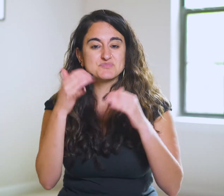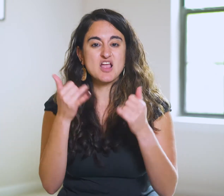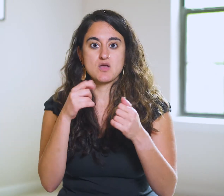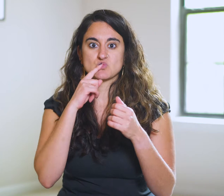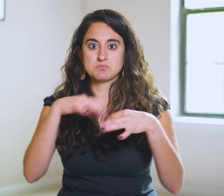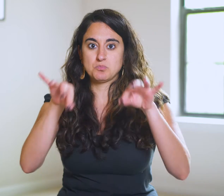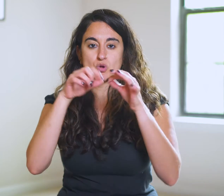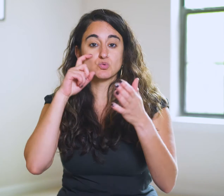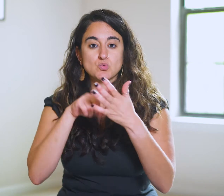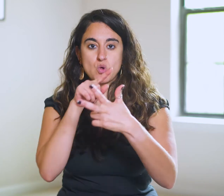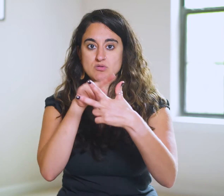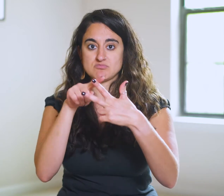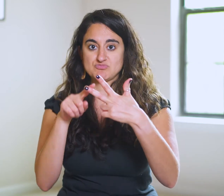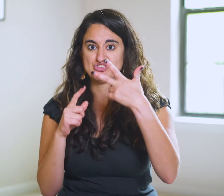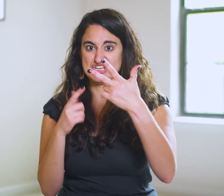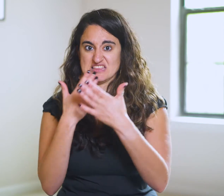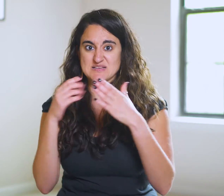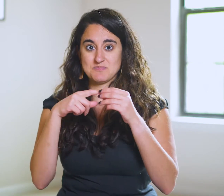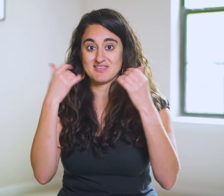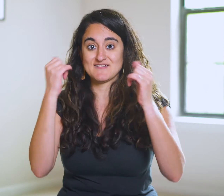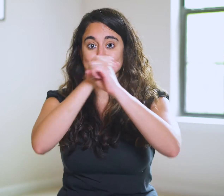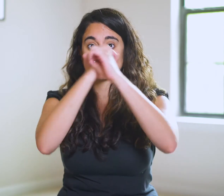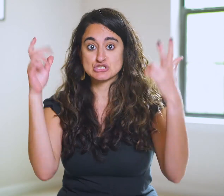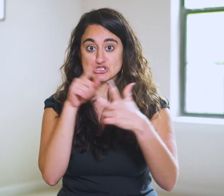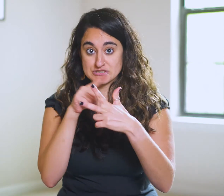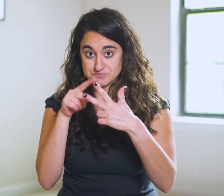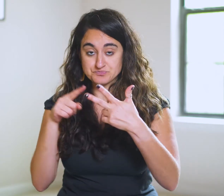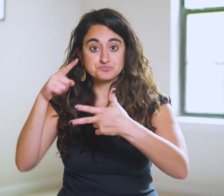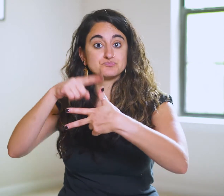There are three noteworthy things about this vision: